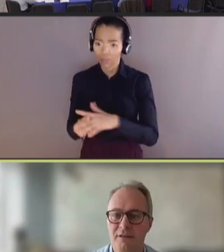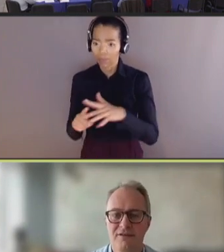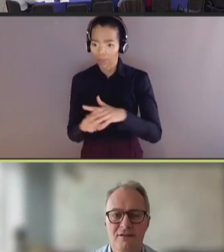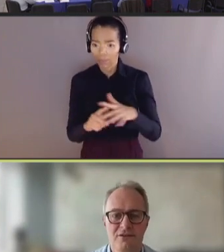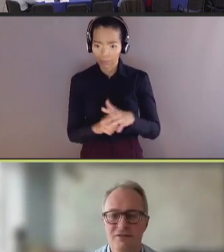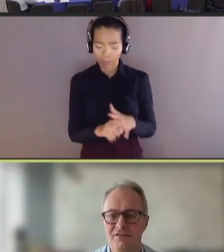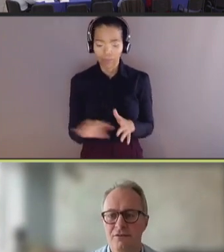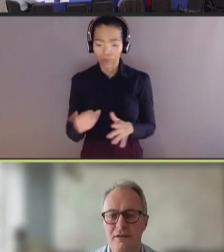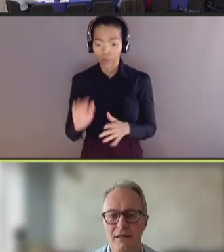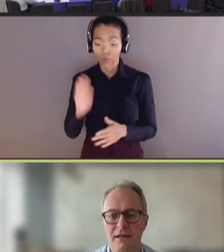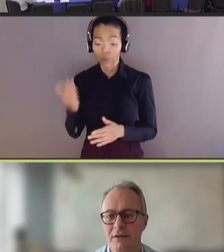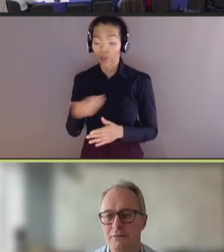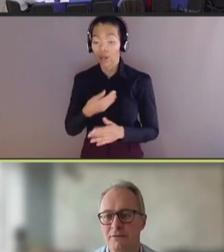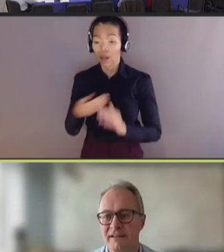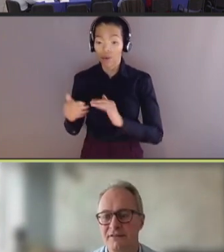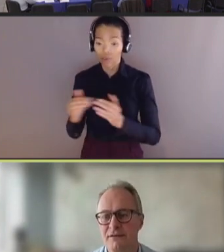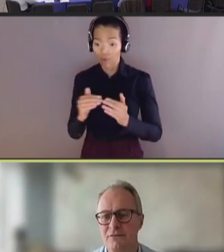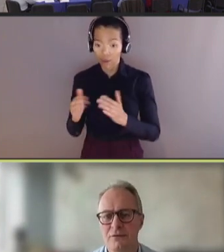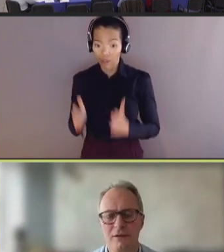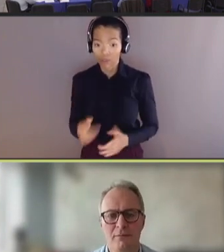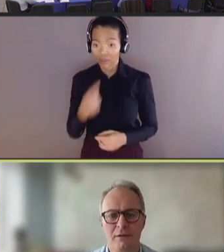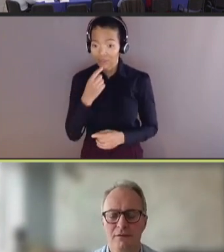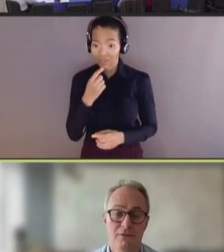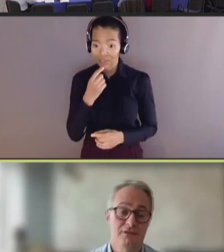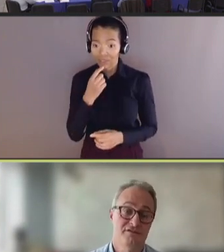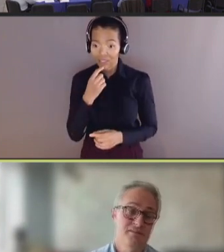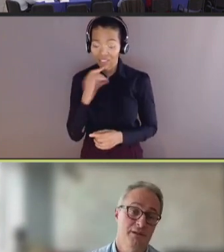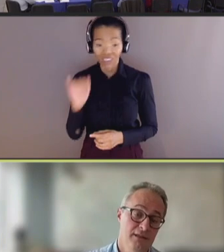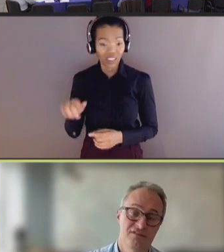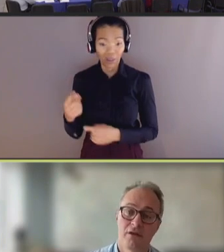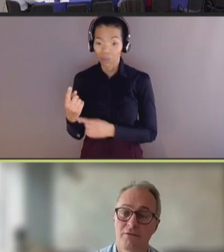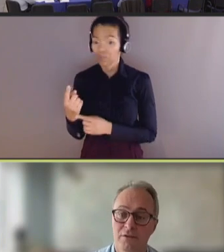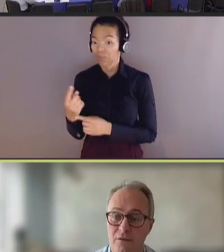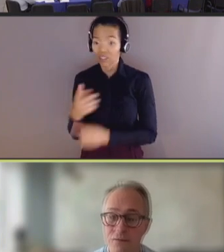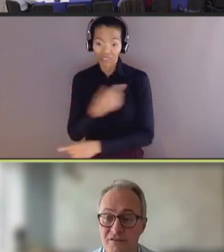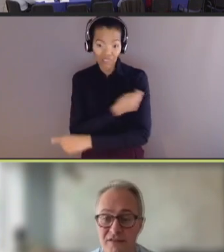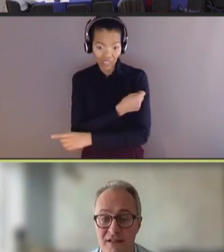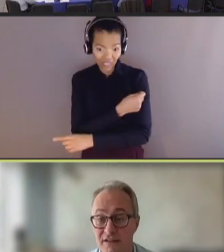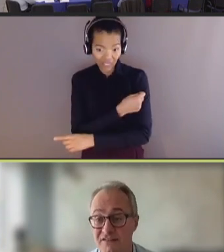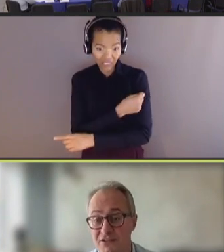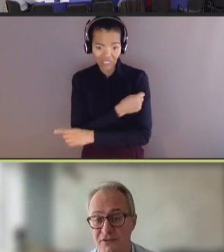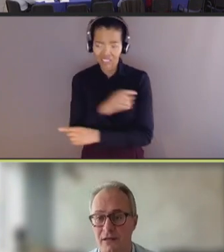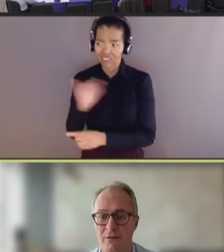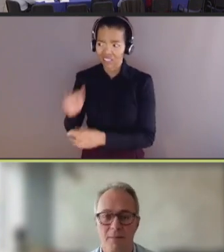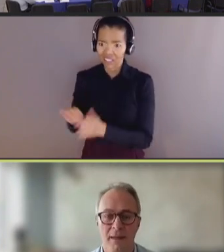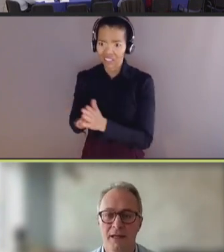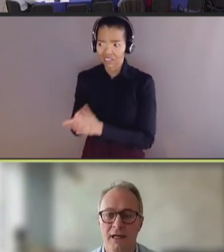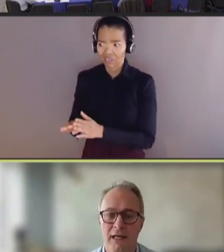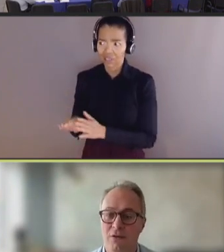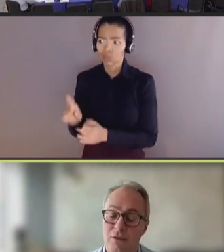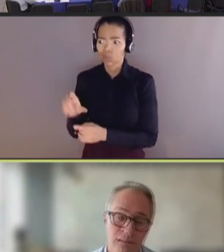BCG is the only available vaccine for TB which has been discovered almost a century ago. And it only